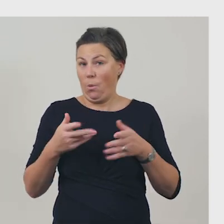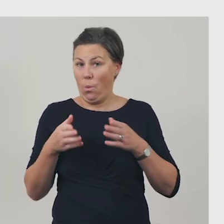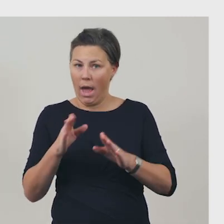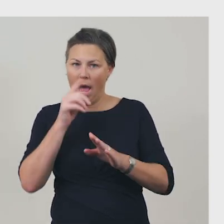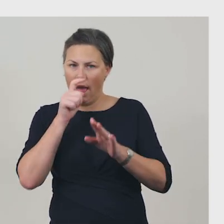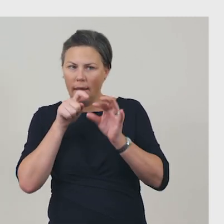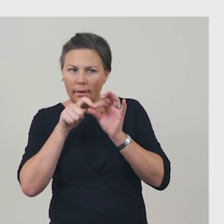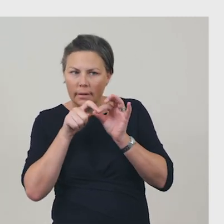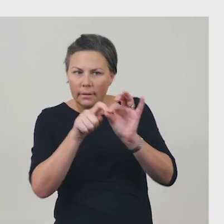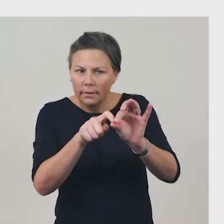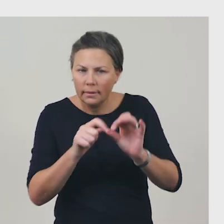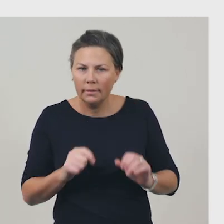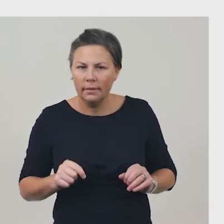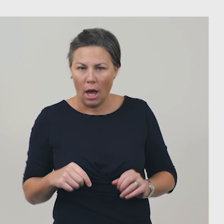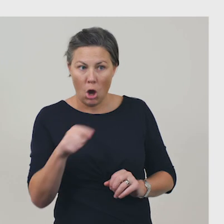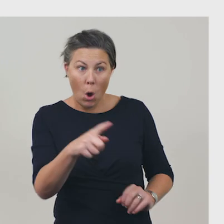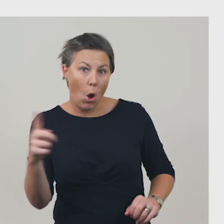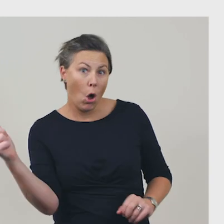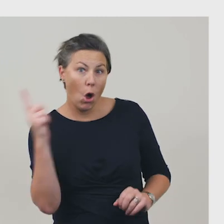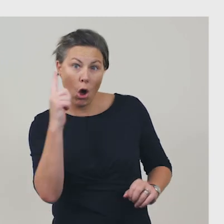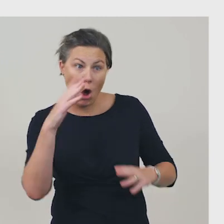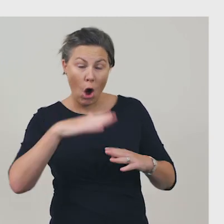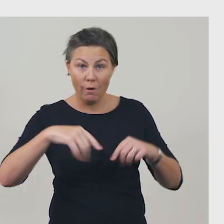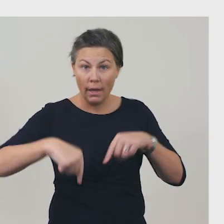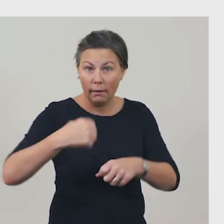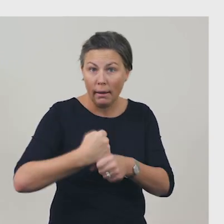We could add more descriptive words to the noun group as well.